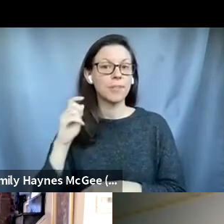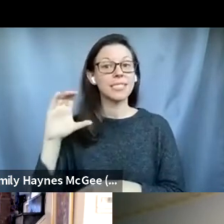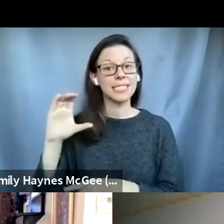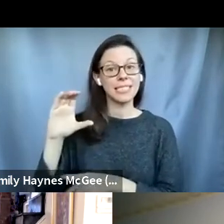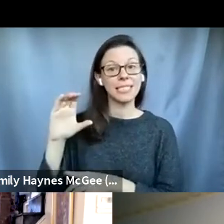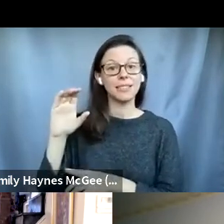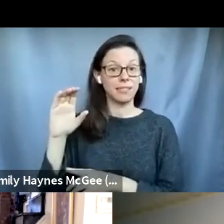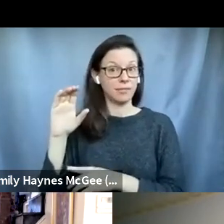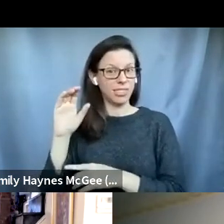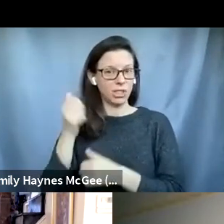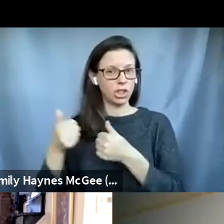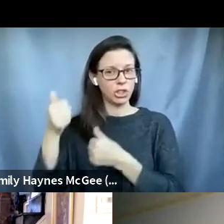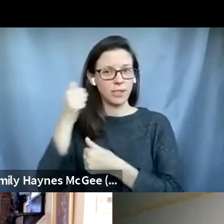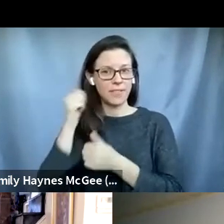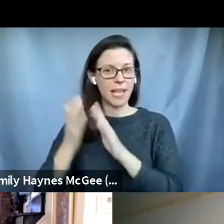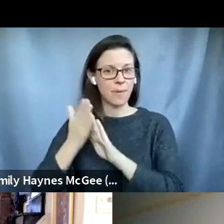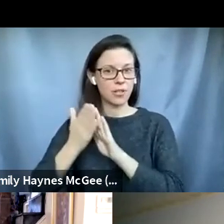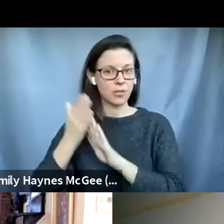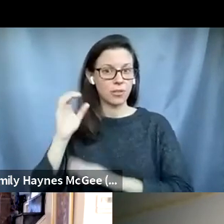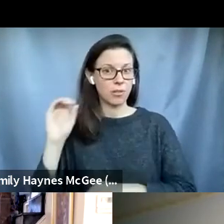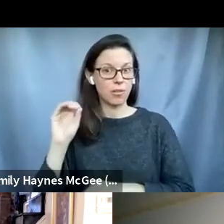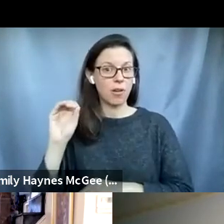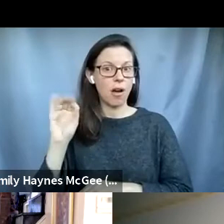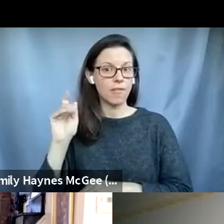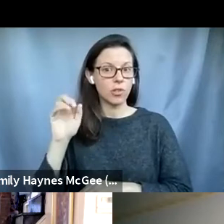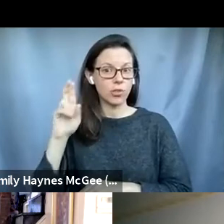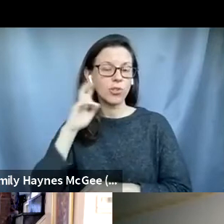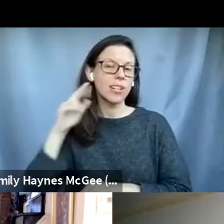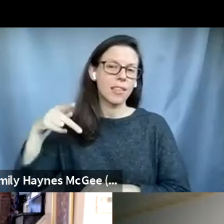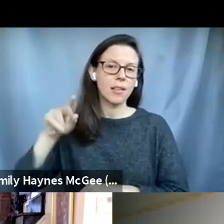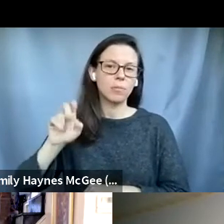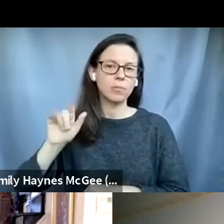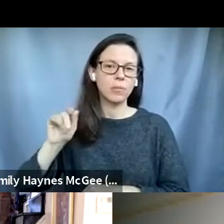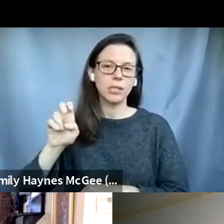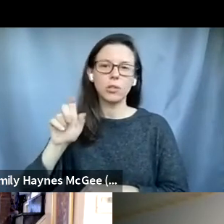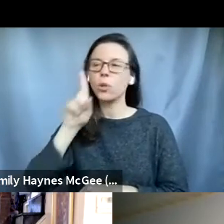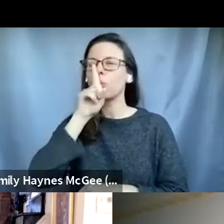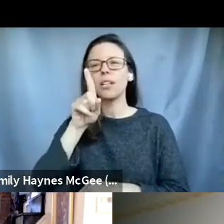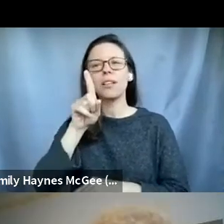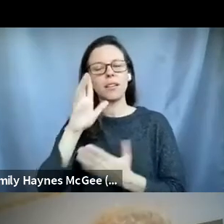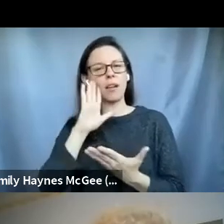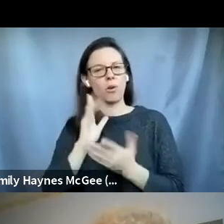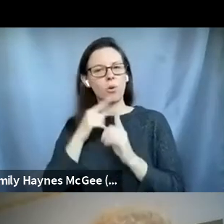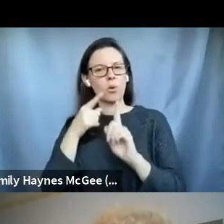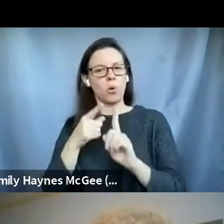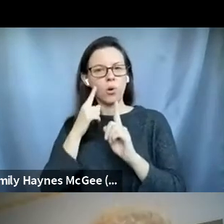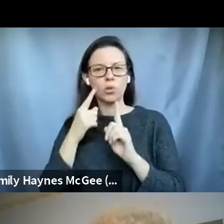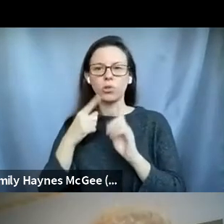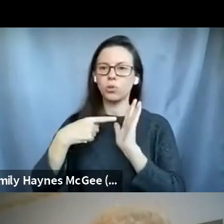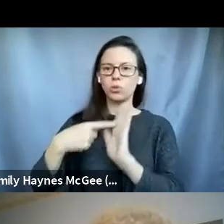As you know, our mission is to ensure the whole story of the city is told by amplifying community voices.